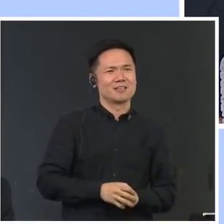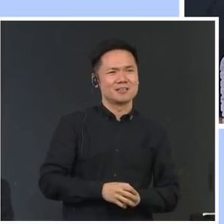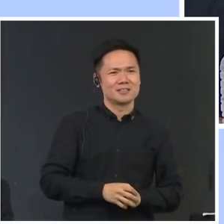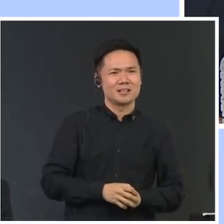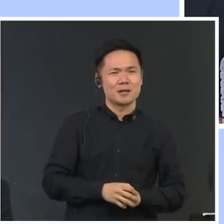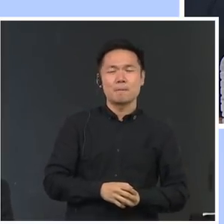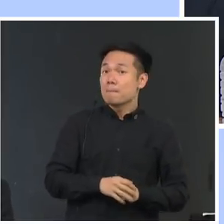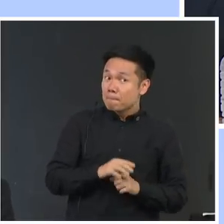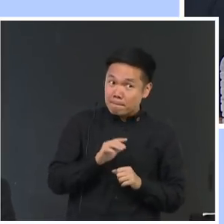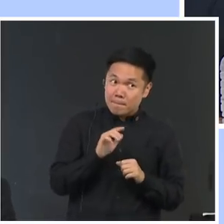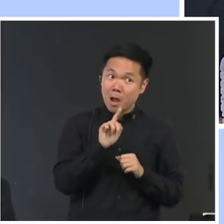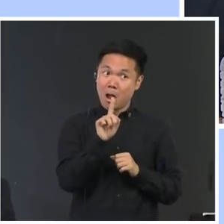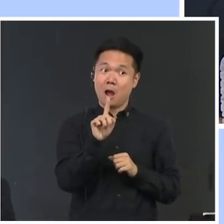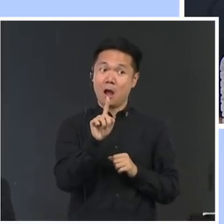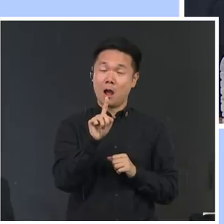used sign language, the teachers would slap us.